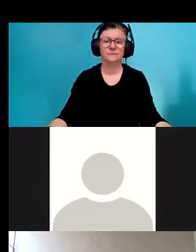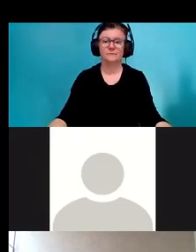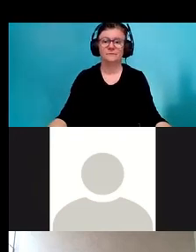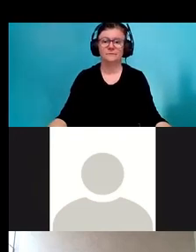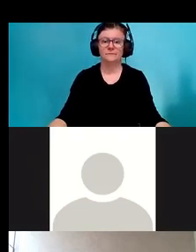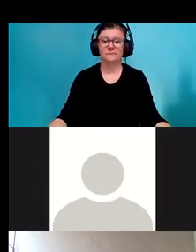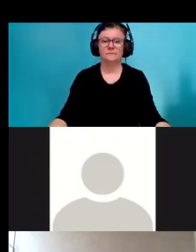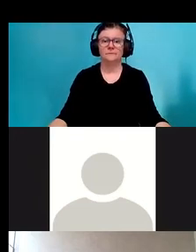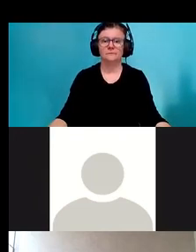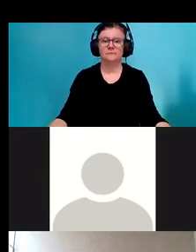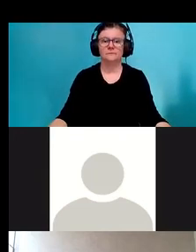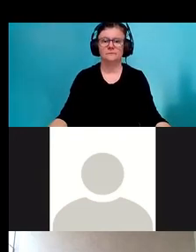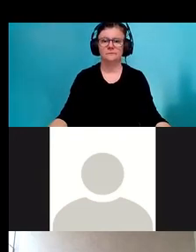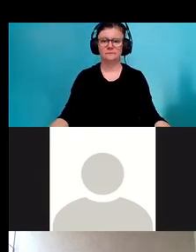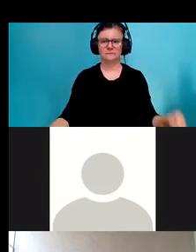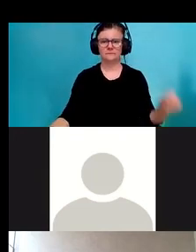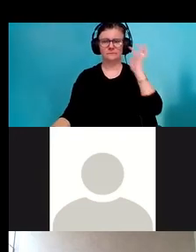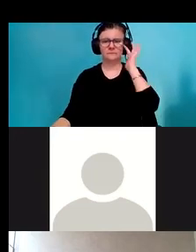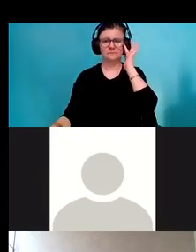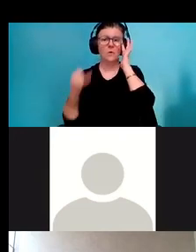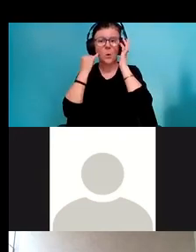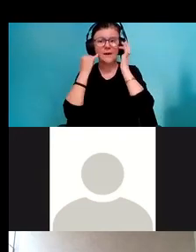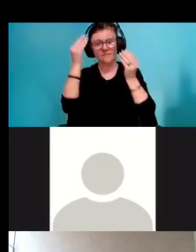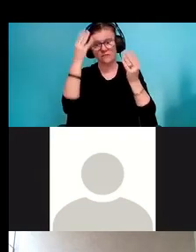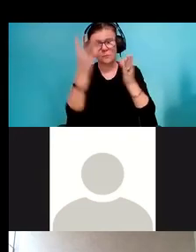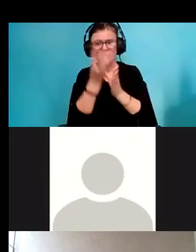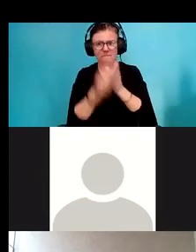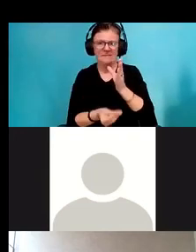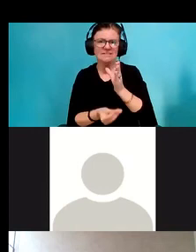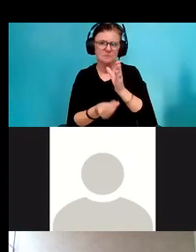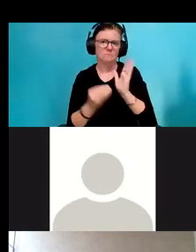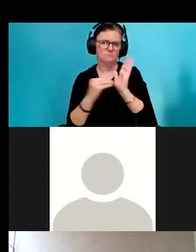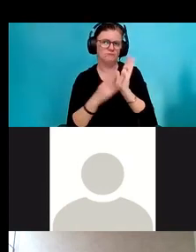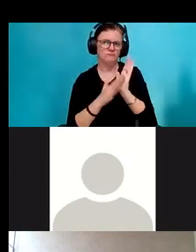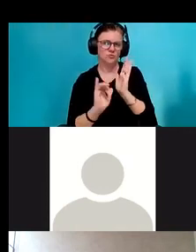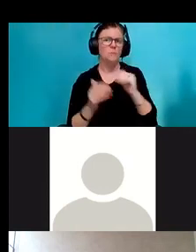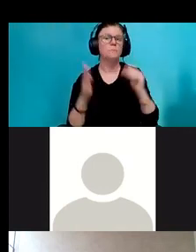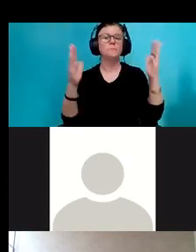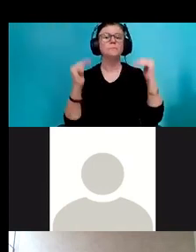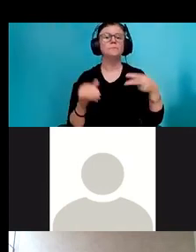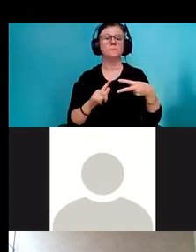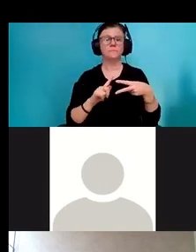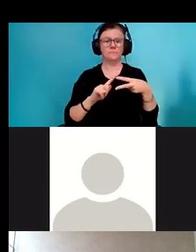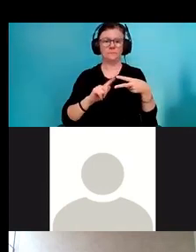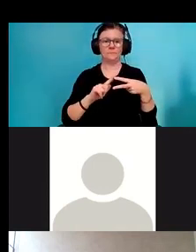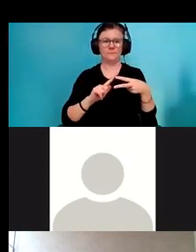So it's also where you should note any missing data. OK. And then the next two questions that we're going to discuss